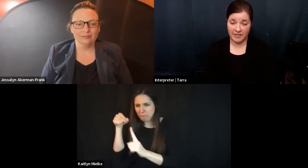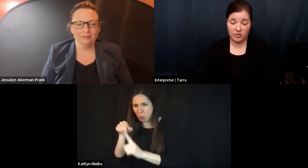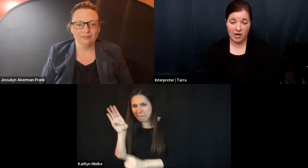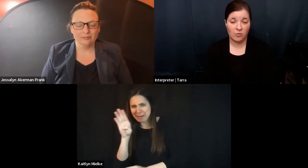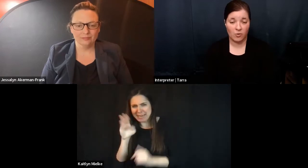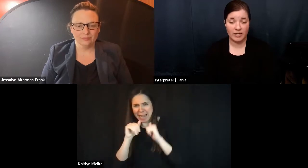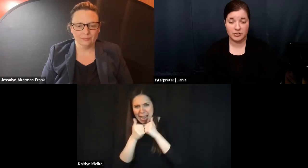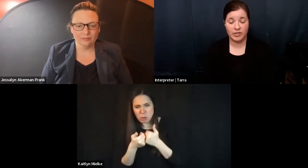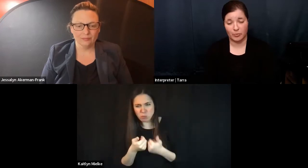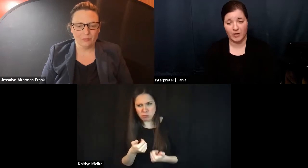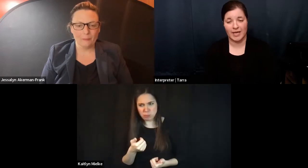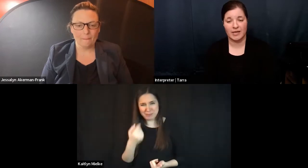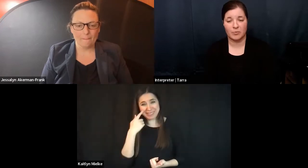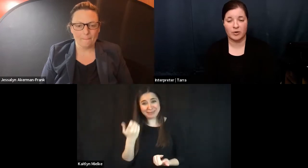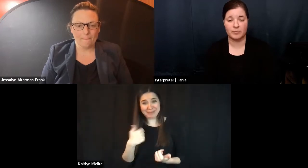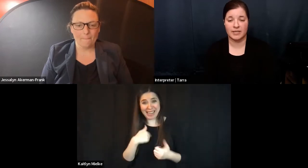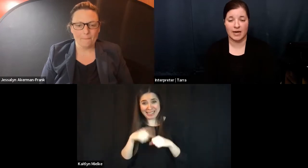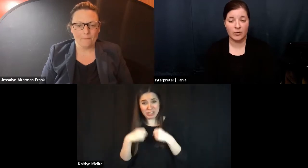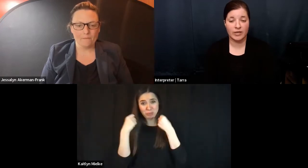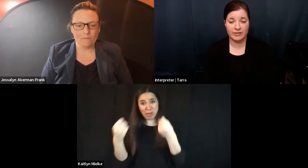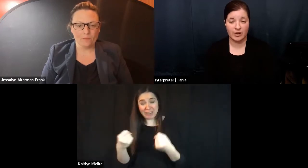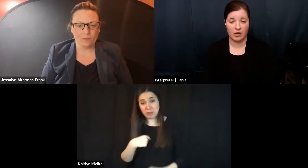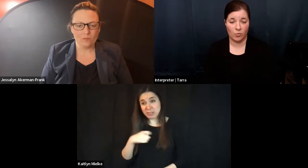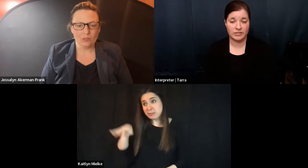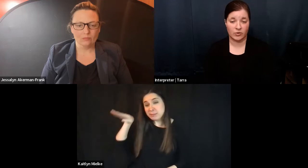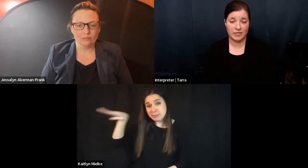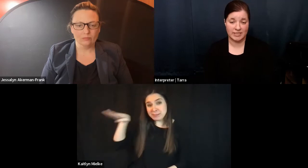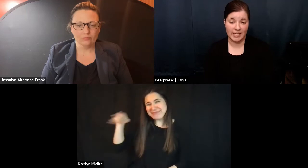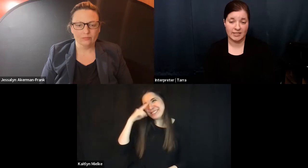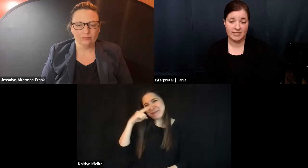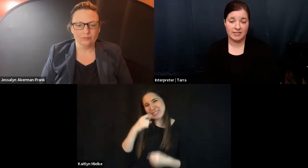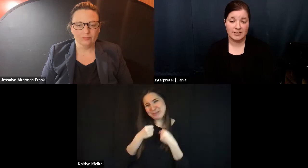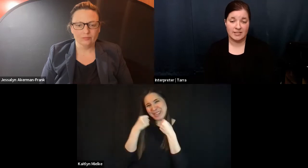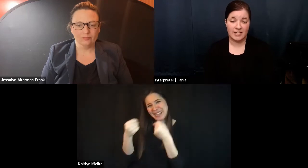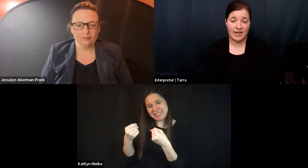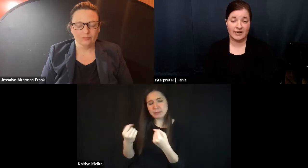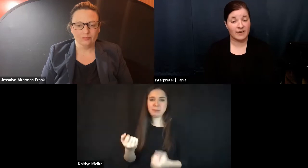I can't just go out and enjoy the day.